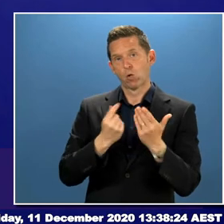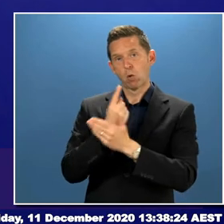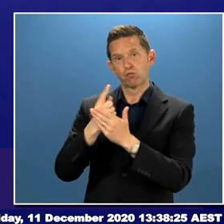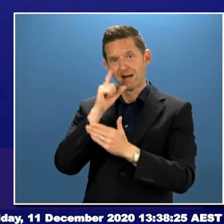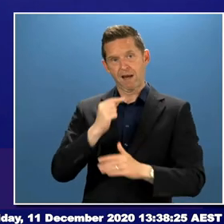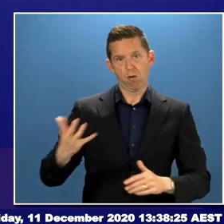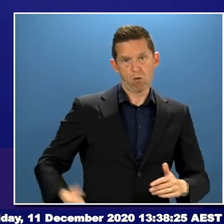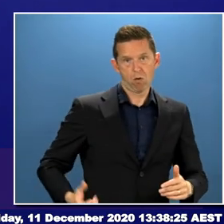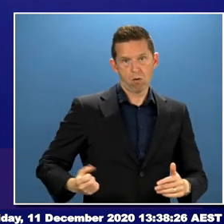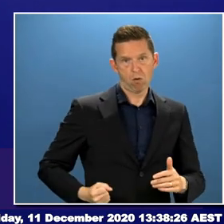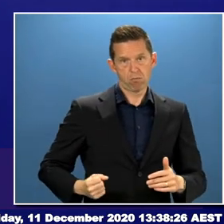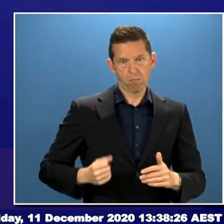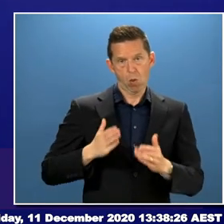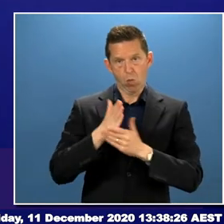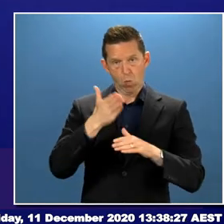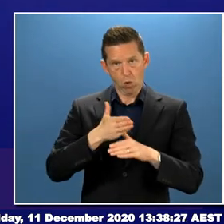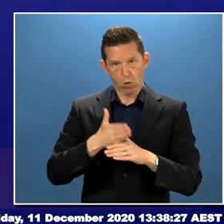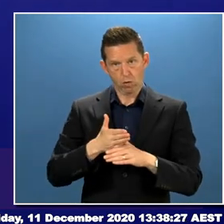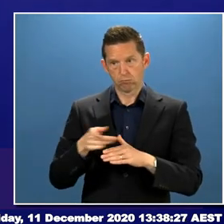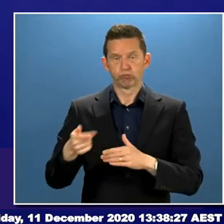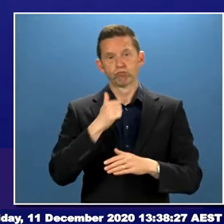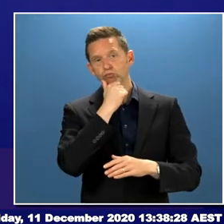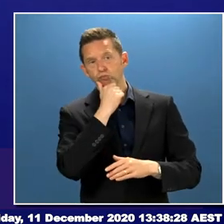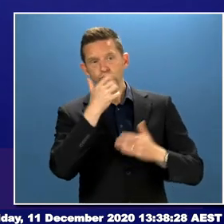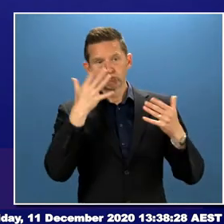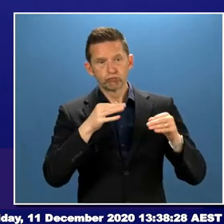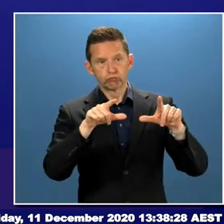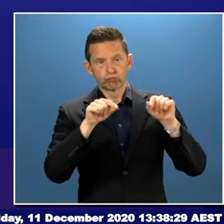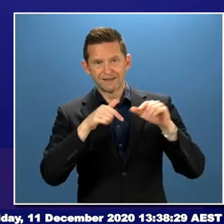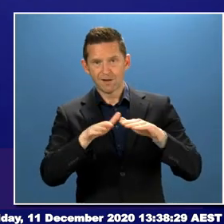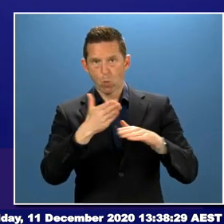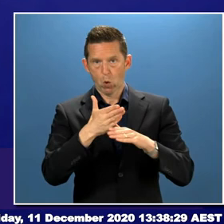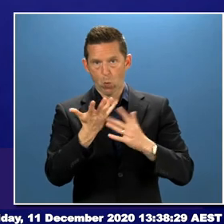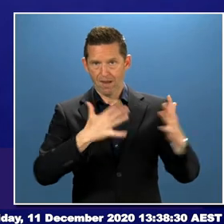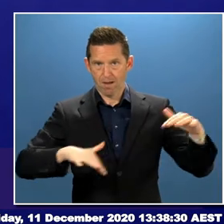freely chosen or accepted in the labour market and [a] work environment that is